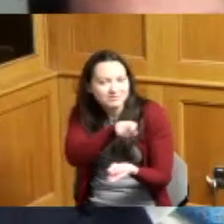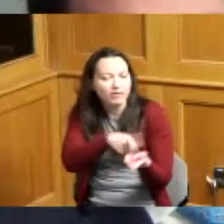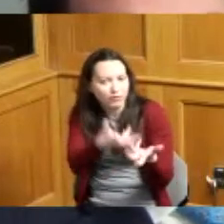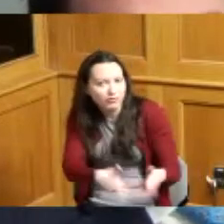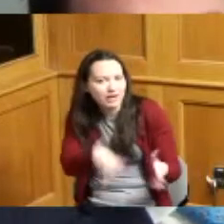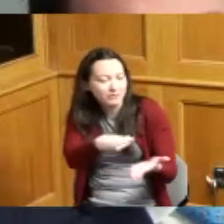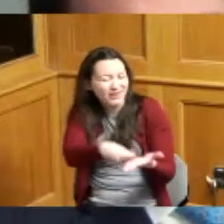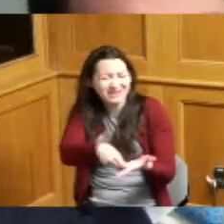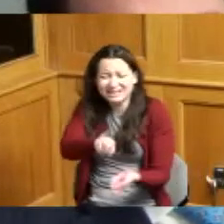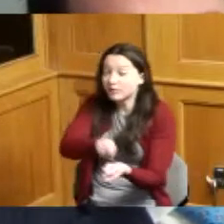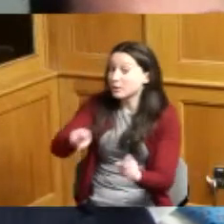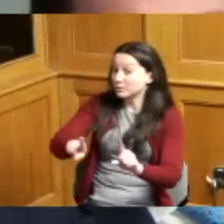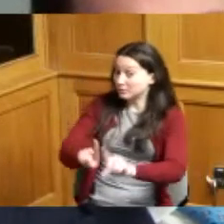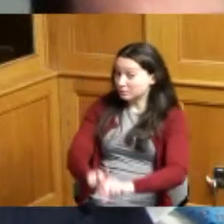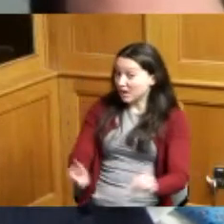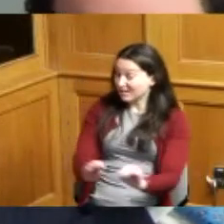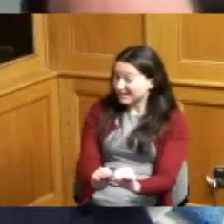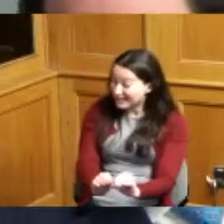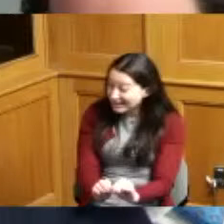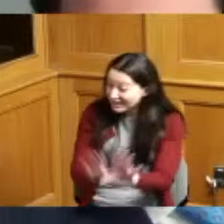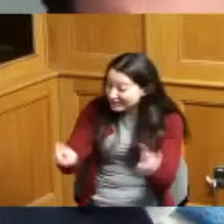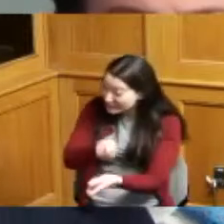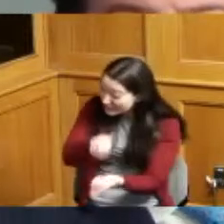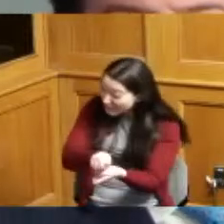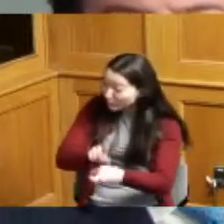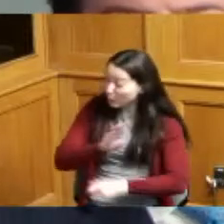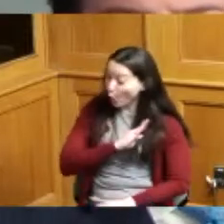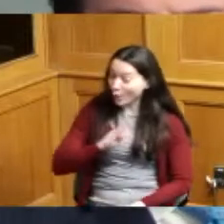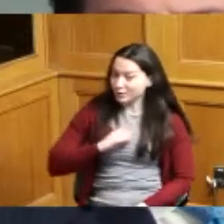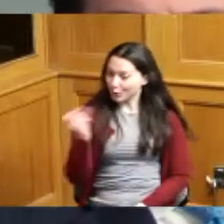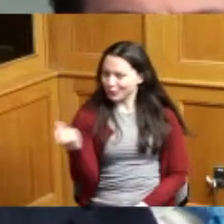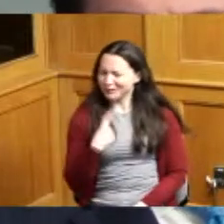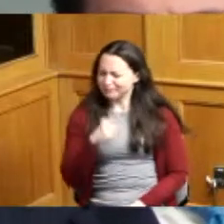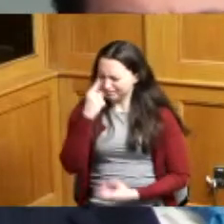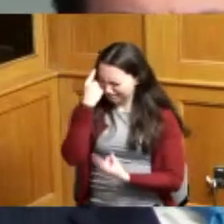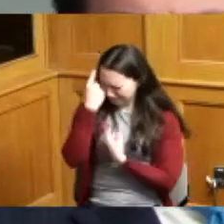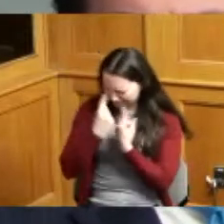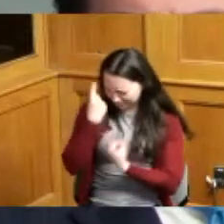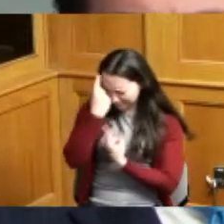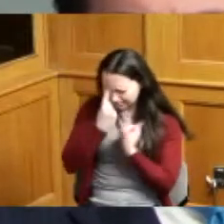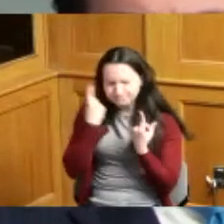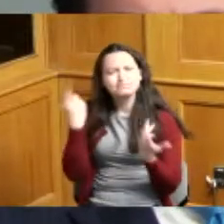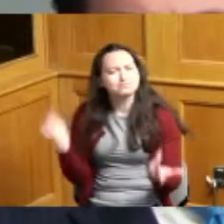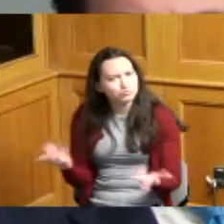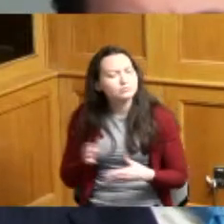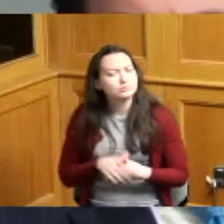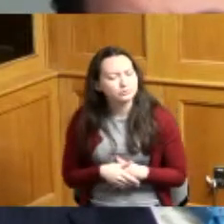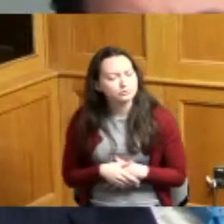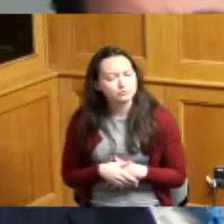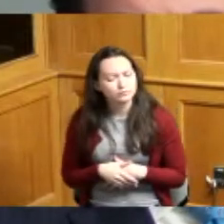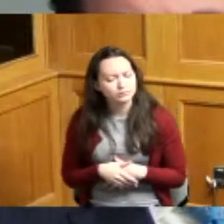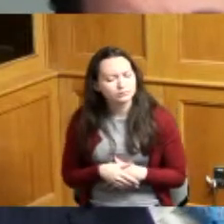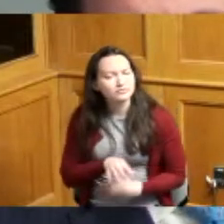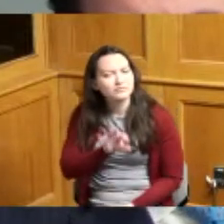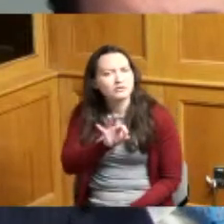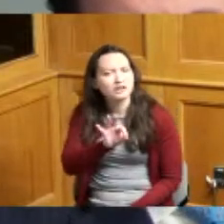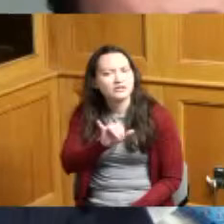but to clarify specifically to the board question as we think about the the uh the FIFA capital work